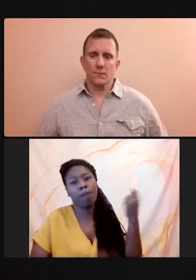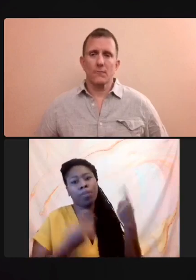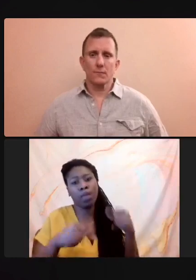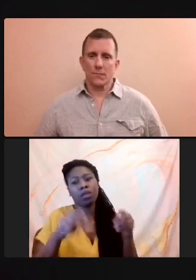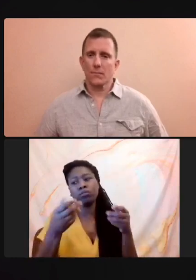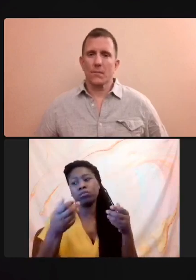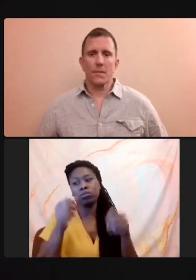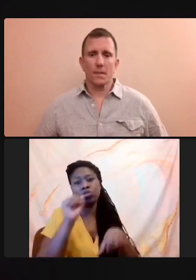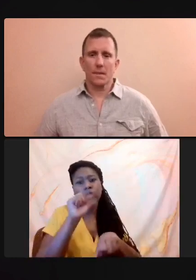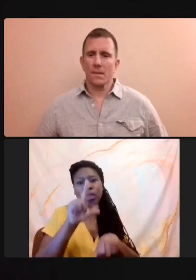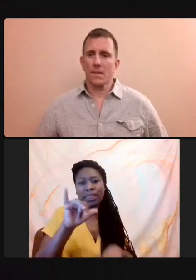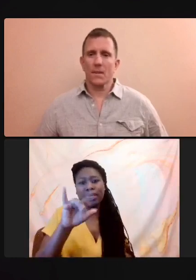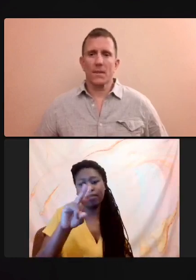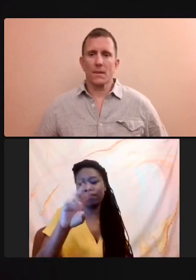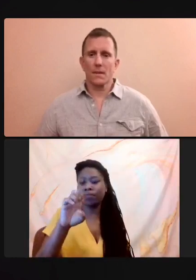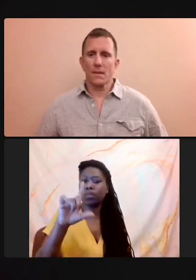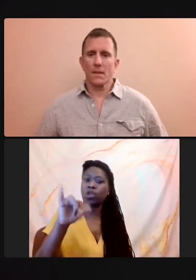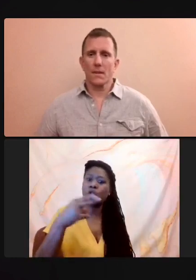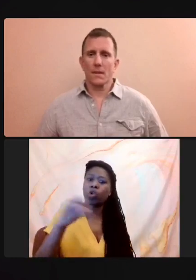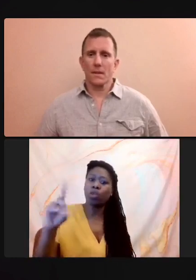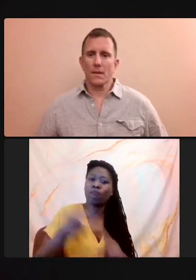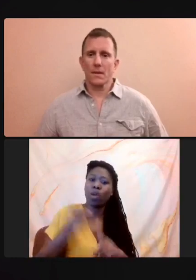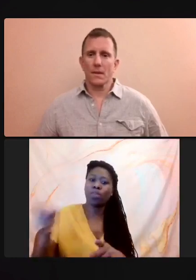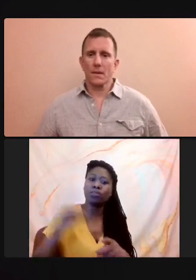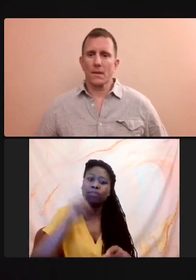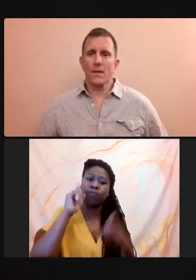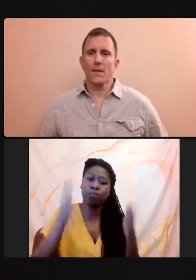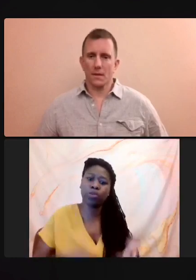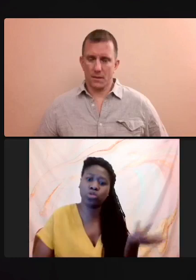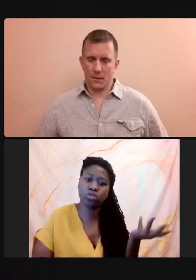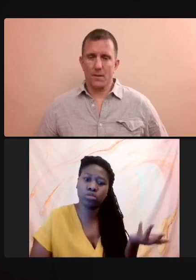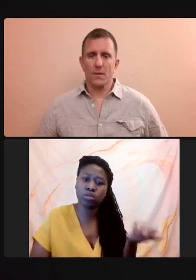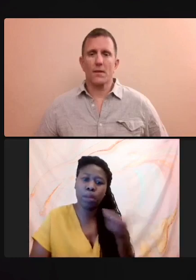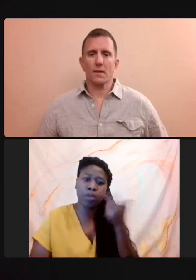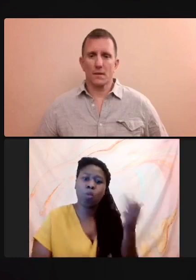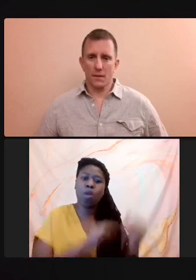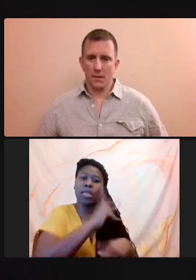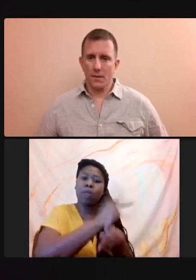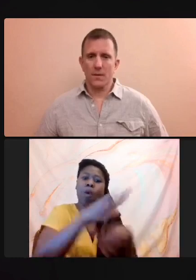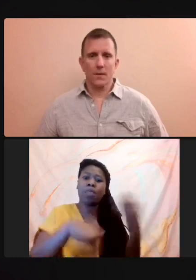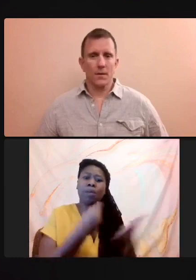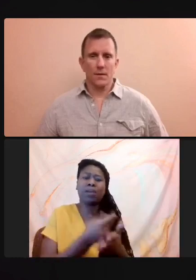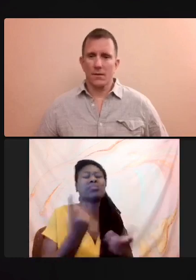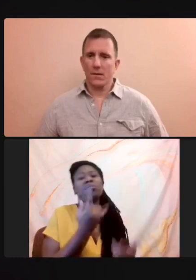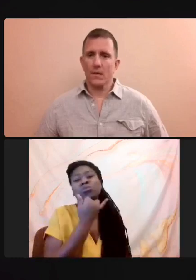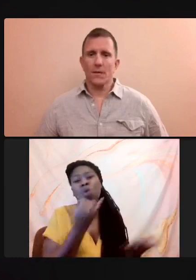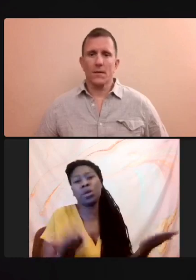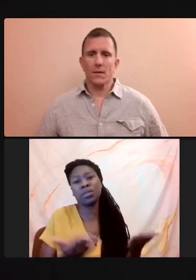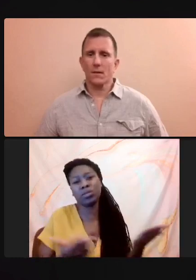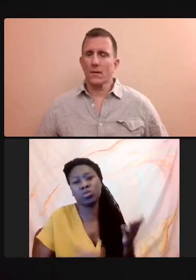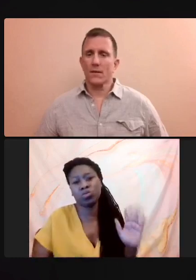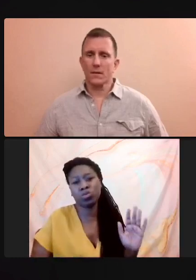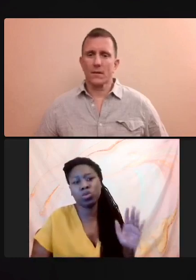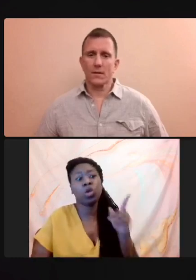another in terms of, again, interpreters and getting their certification, but we also want to make sure that we see that investment